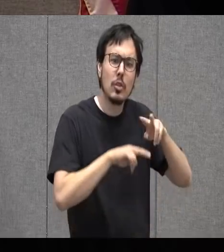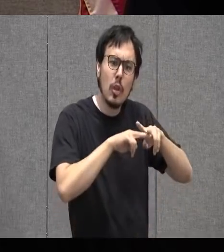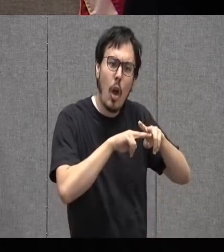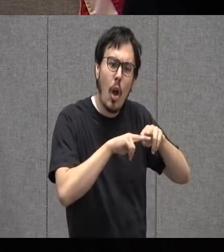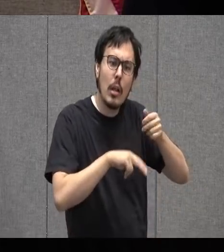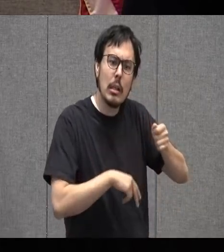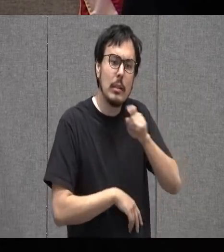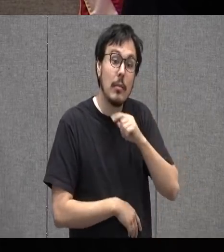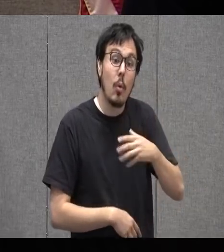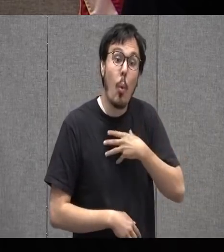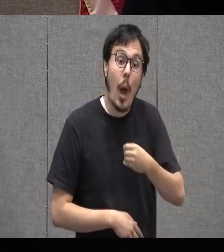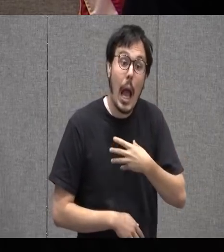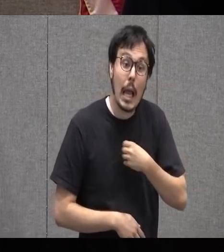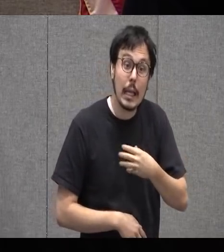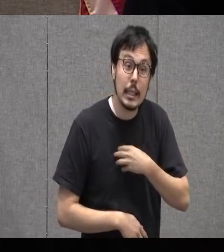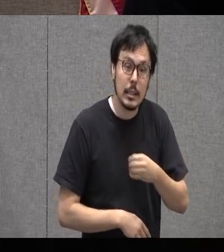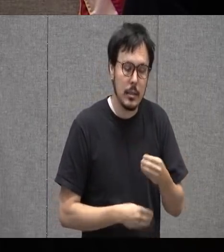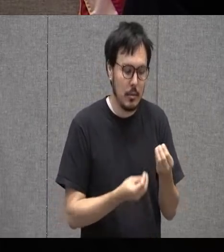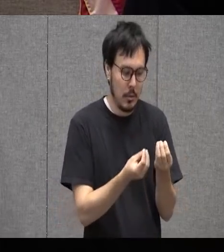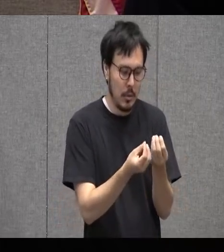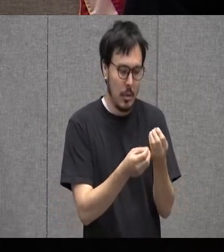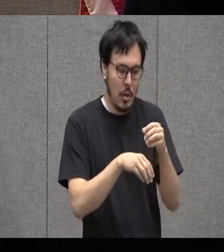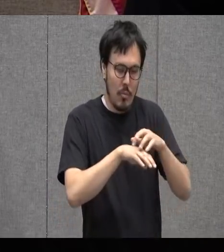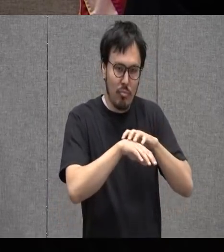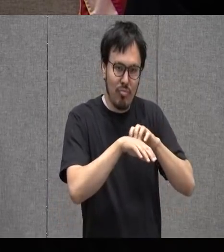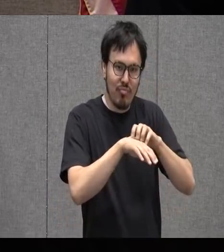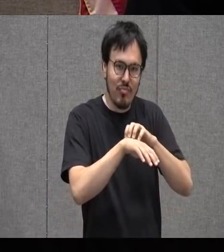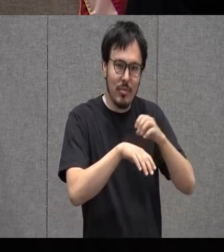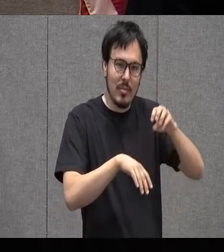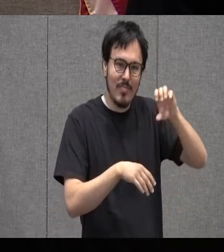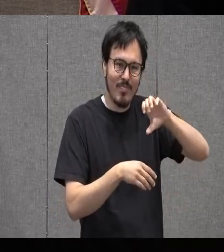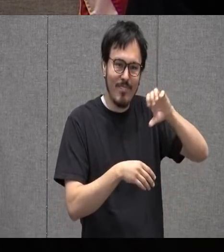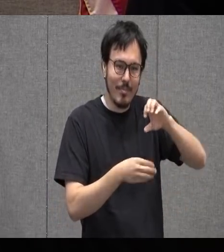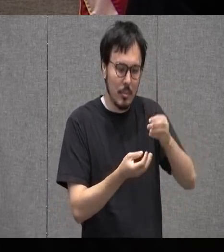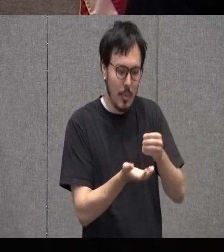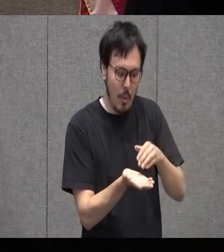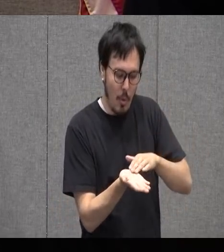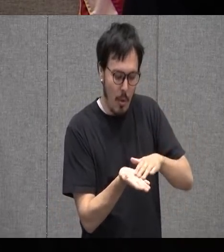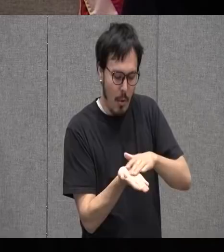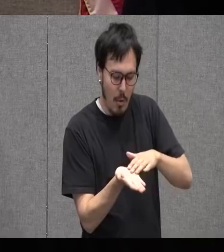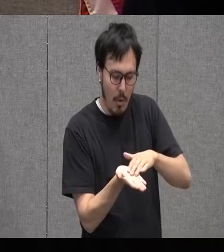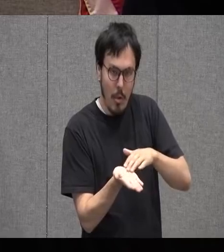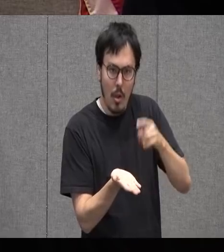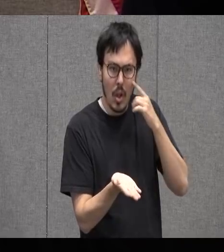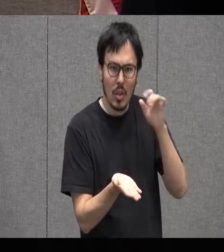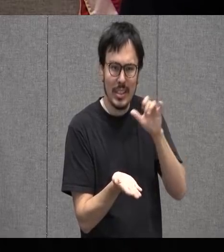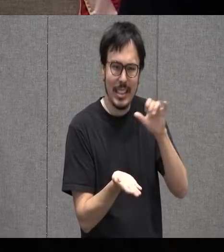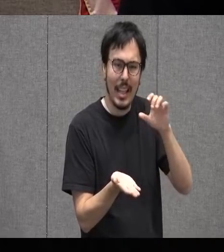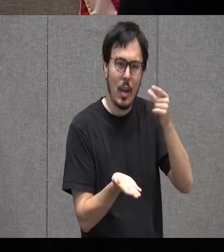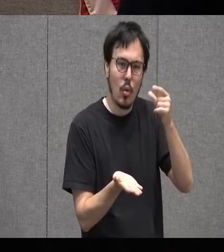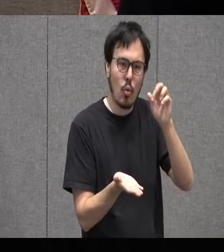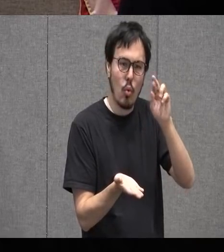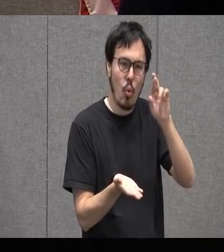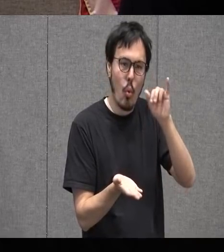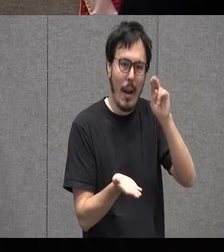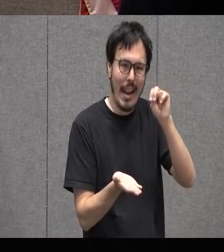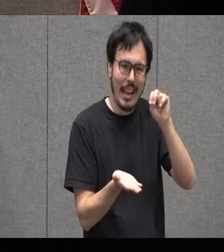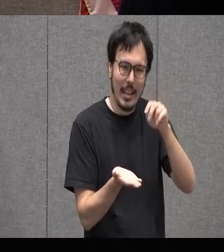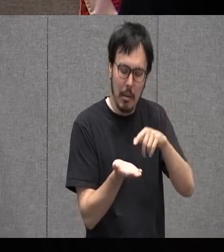It's granular, little grains, they look like cubes. And that the water was clear.